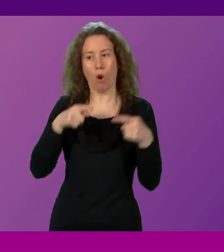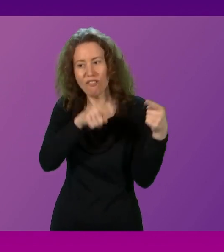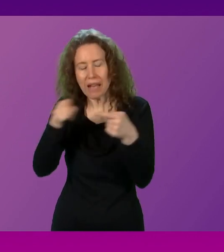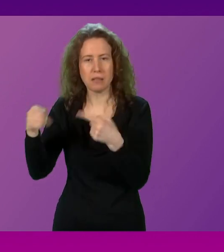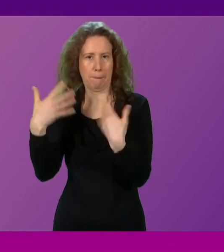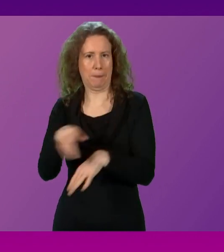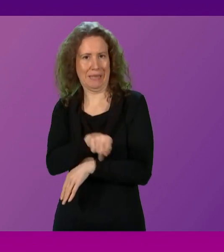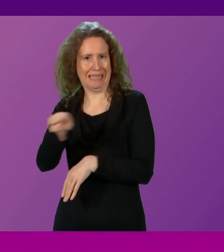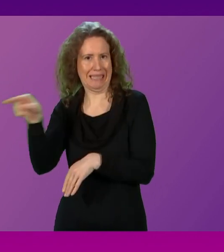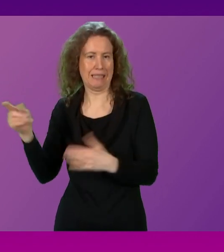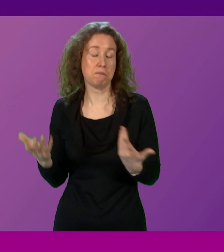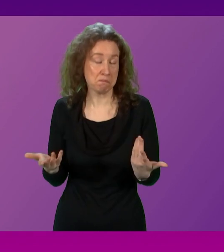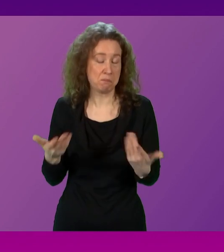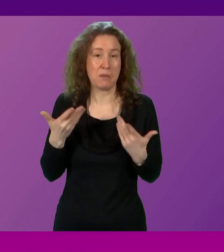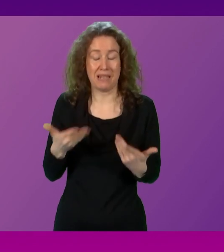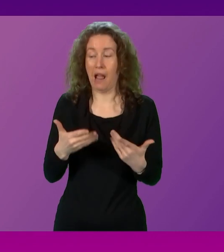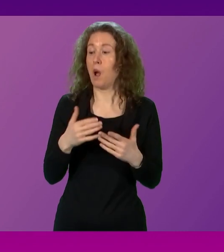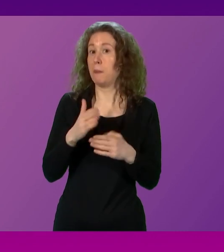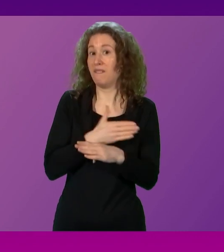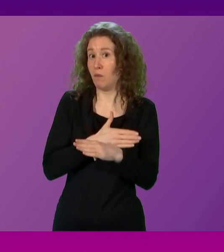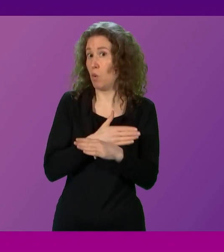Now, before the Scottish National Party’s Gender Recognition Reform Bill has even come into force,